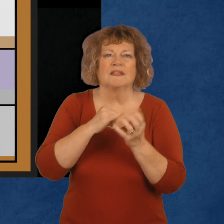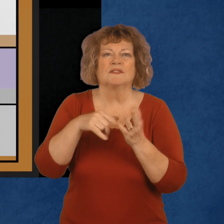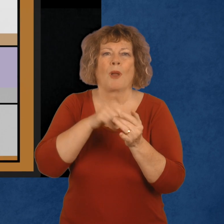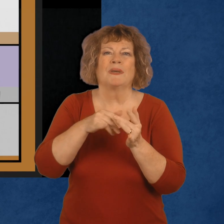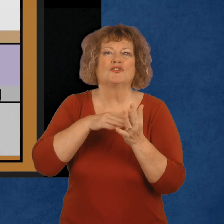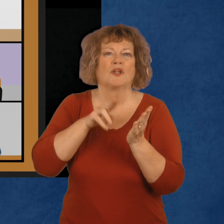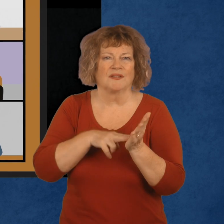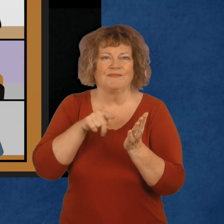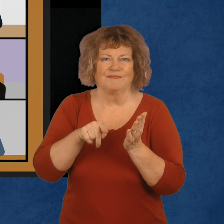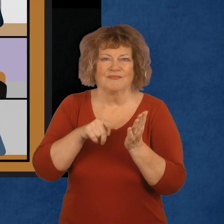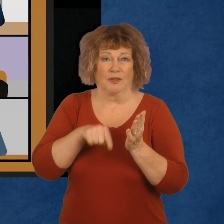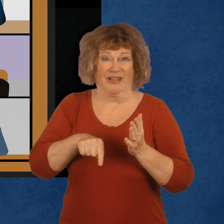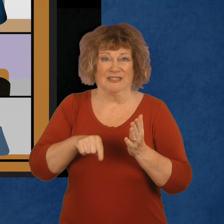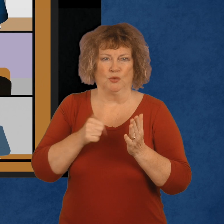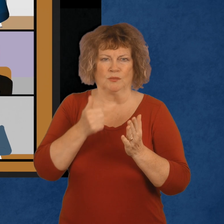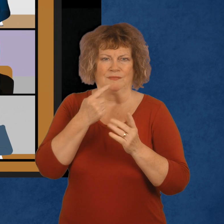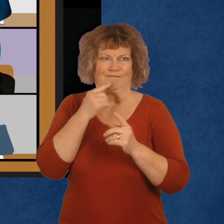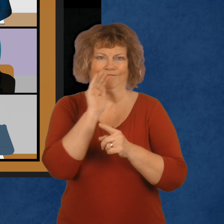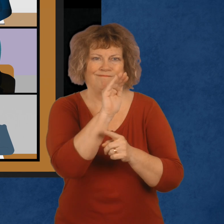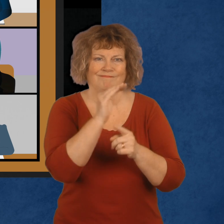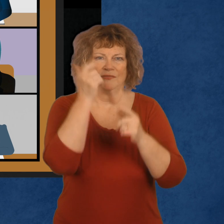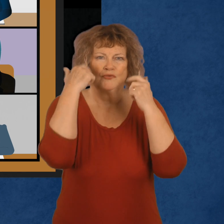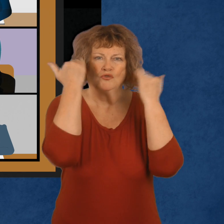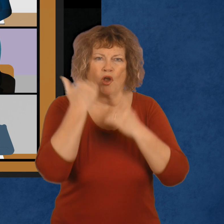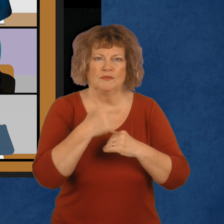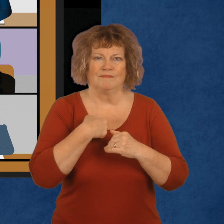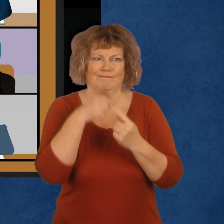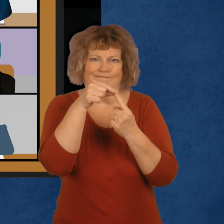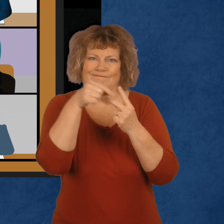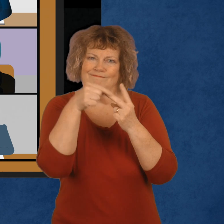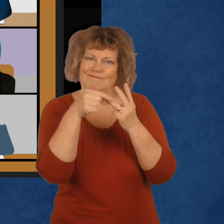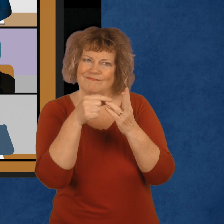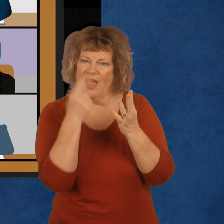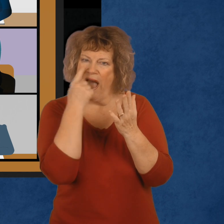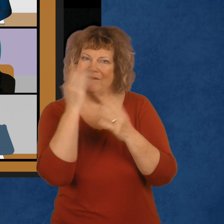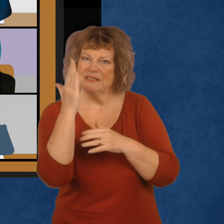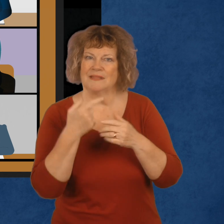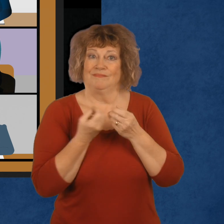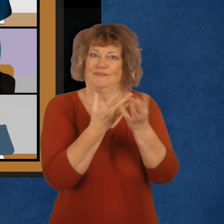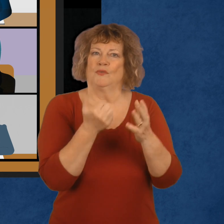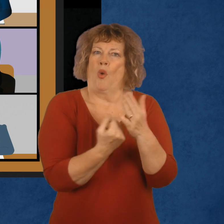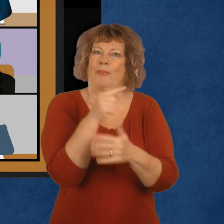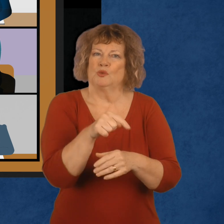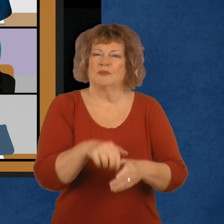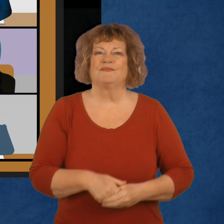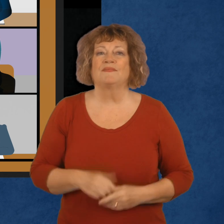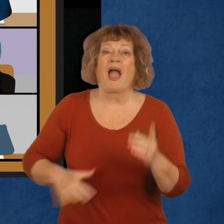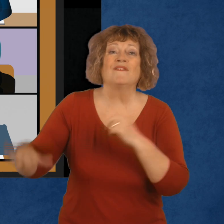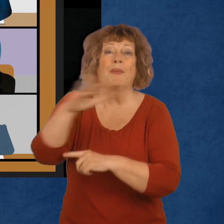When everyone has had their say, the judge and panel will make a decision based on what they have heard in the hearing and been sent to read.